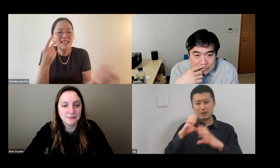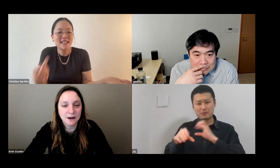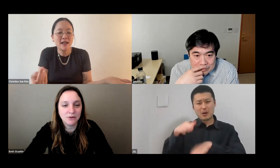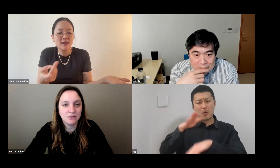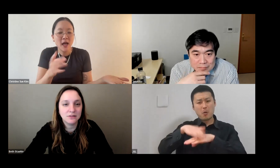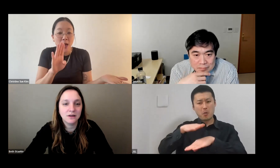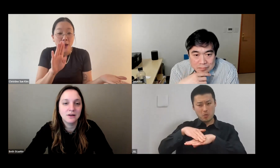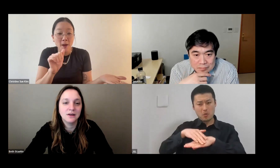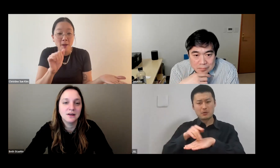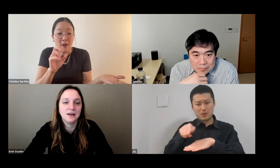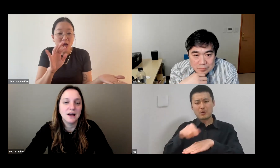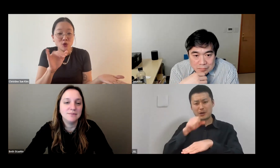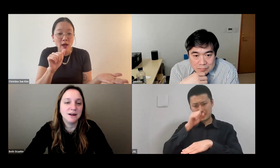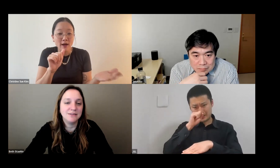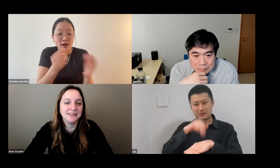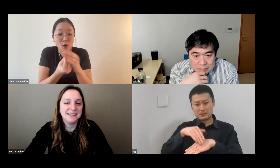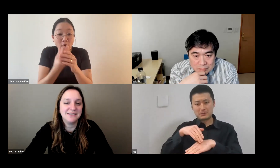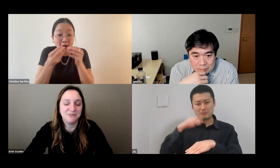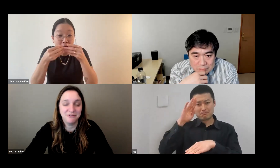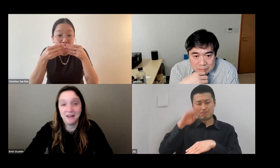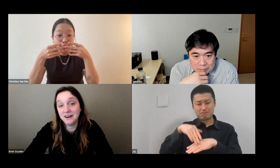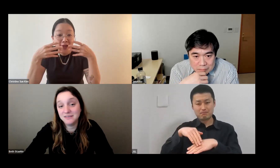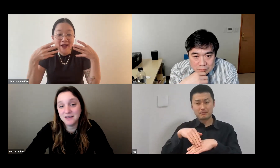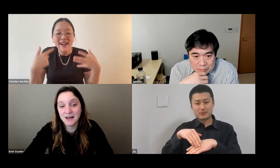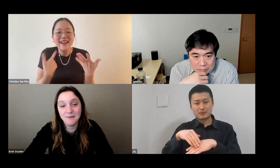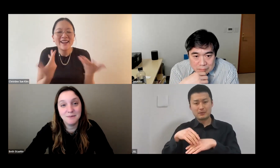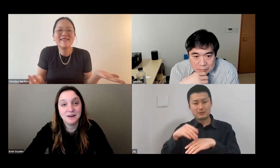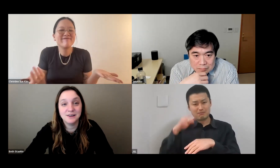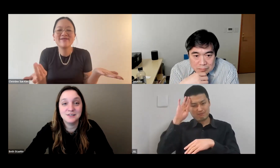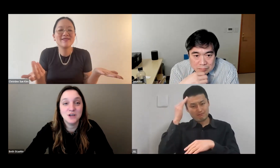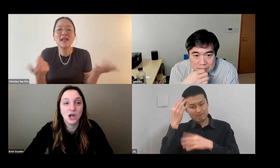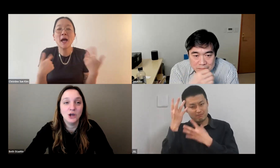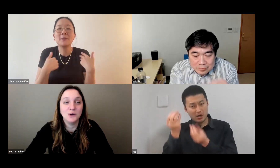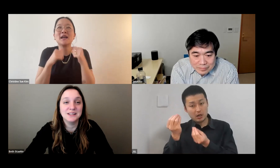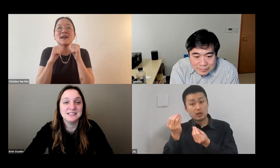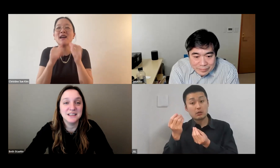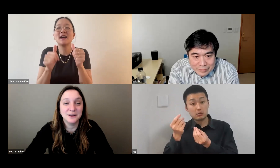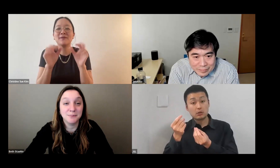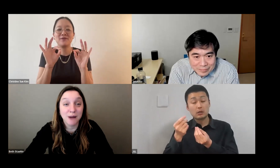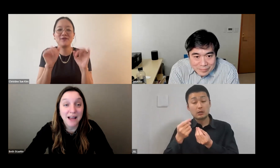So I'm not really a fan of that because you could see their breath